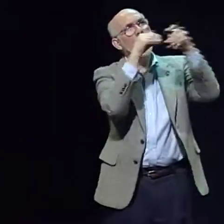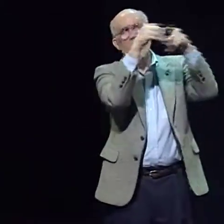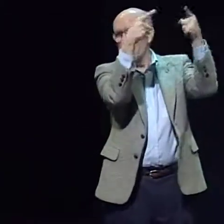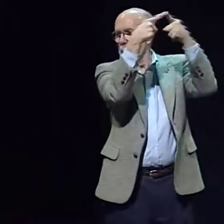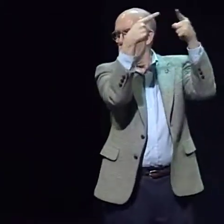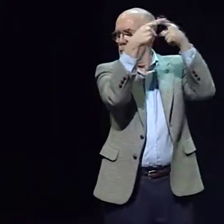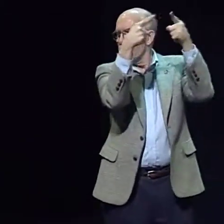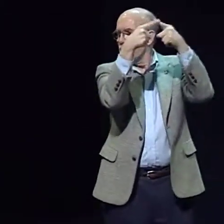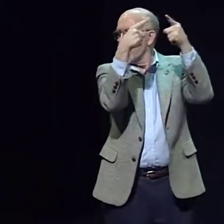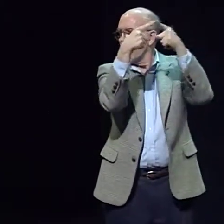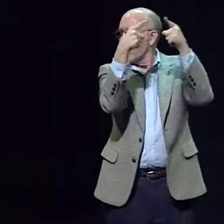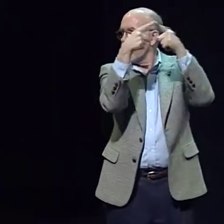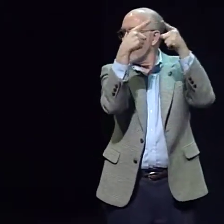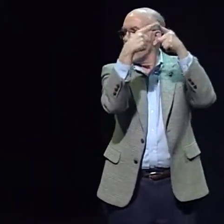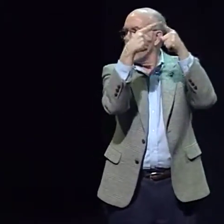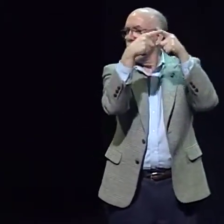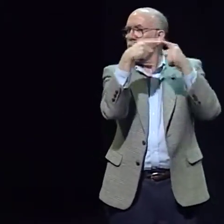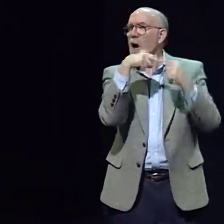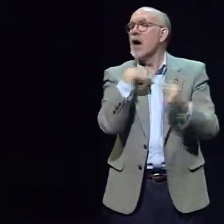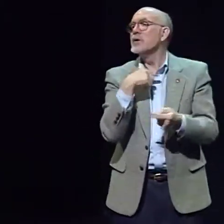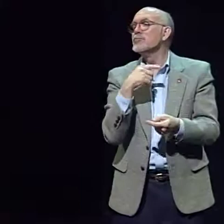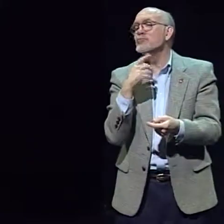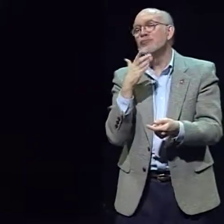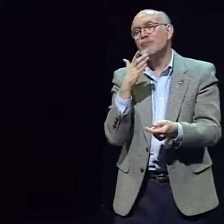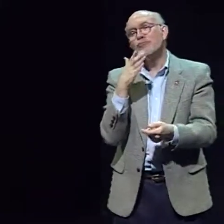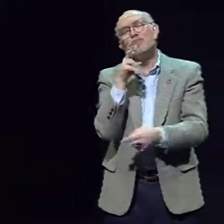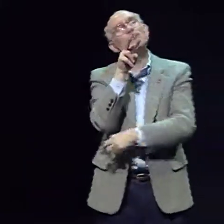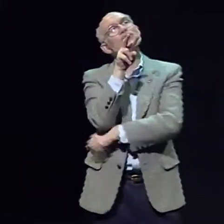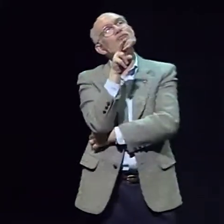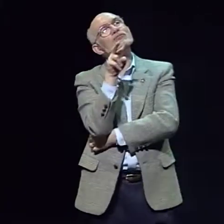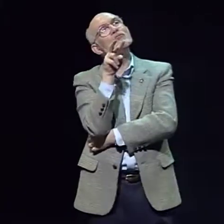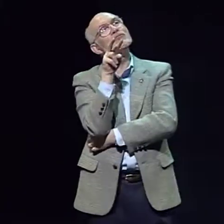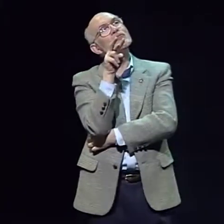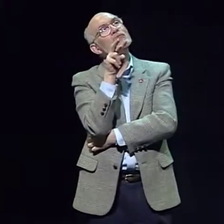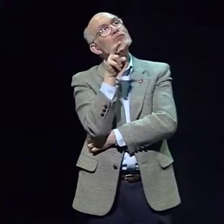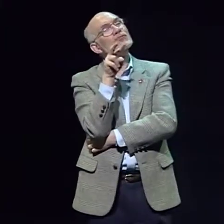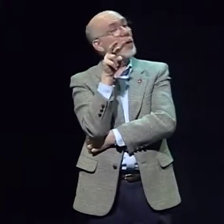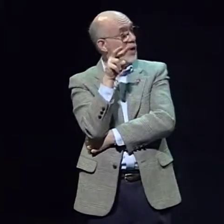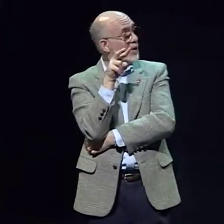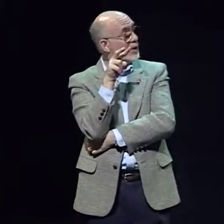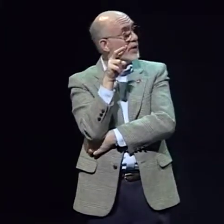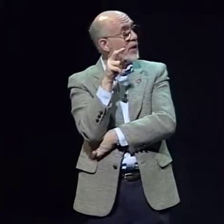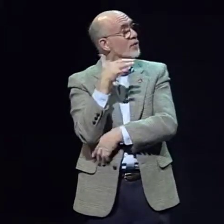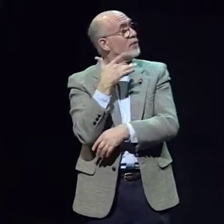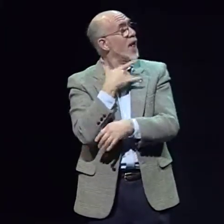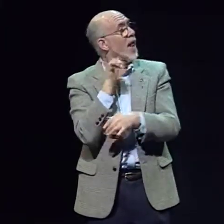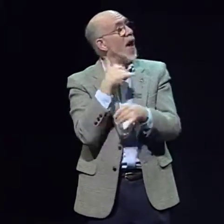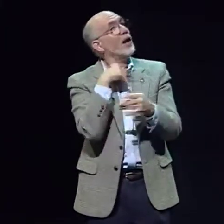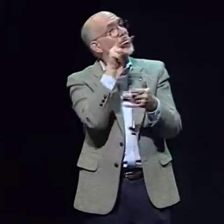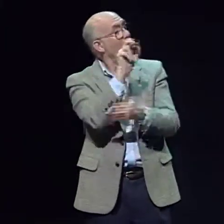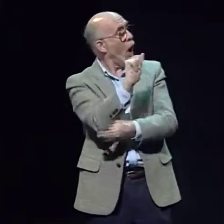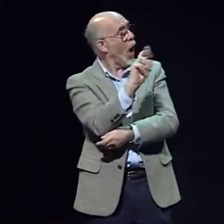THIS BALLOON STUCK IN THE CORNER OF THE CEILING, AND I LOOKED AT IT FOR A LITTLE WHILE,